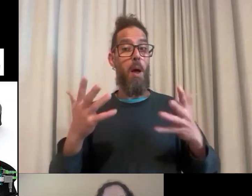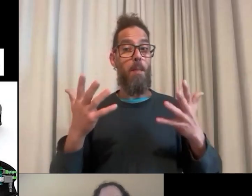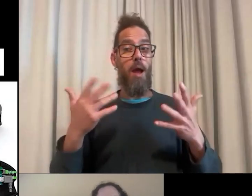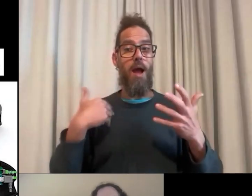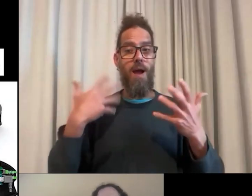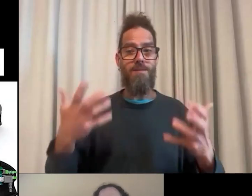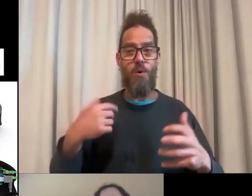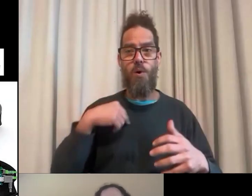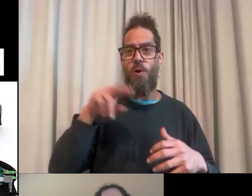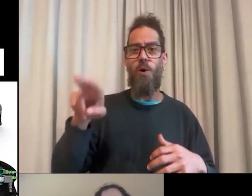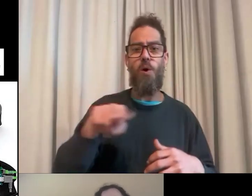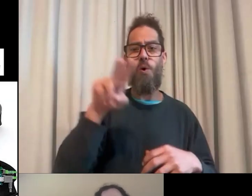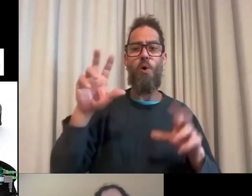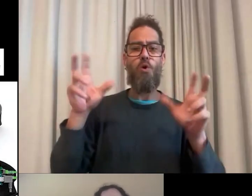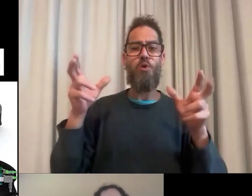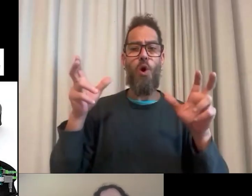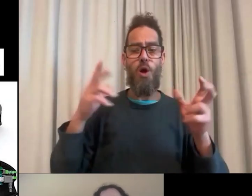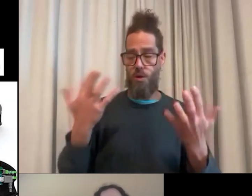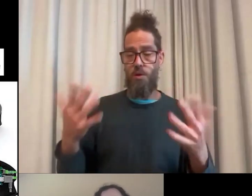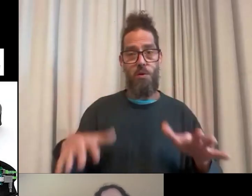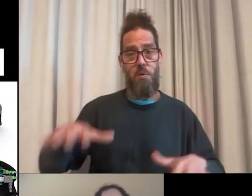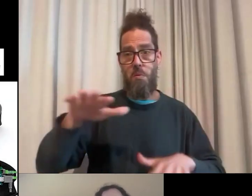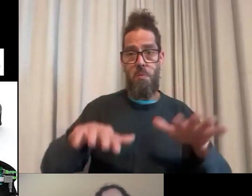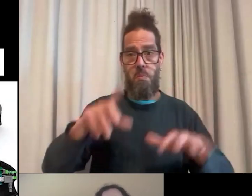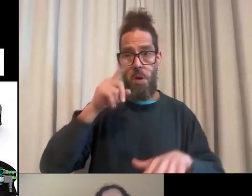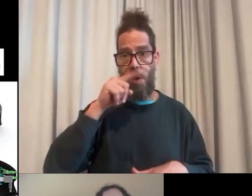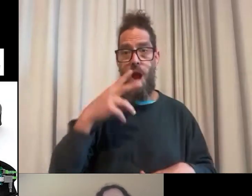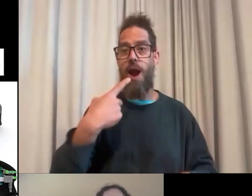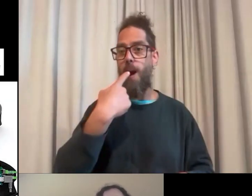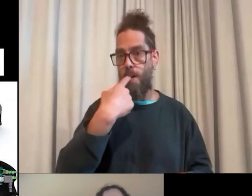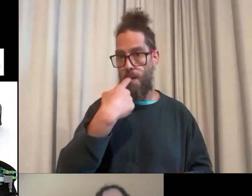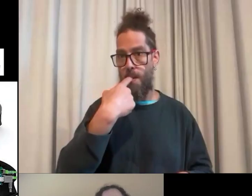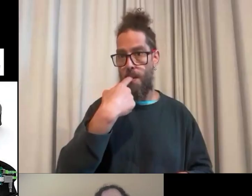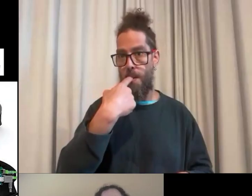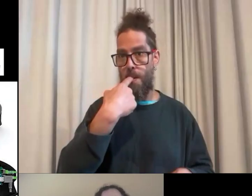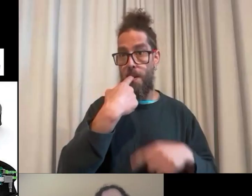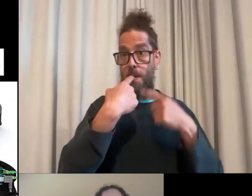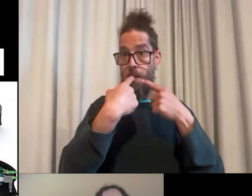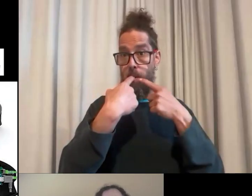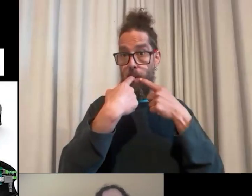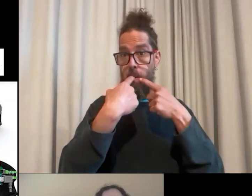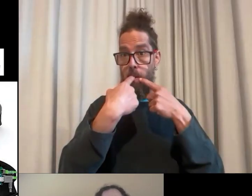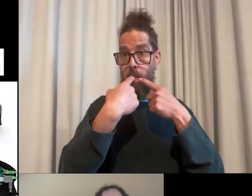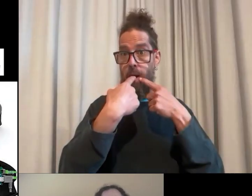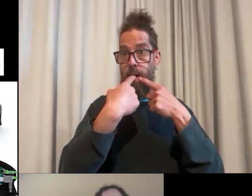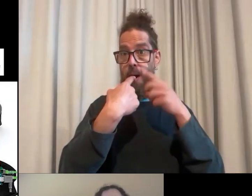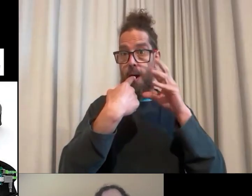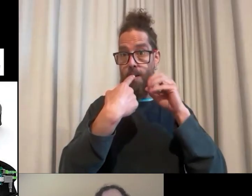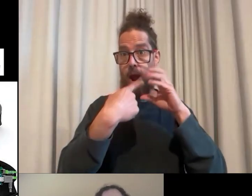challenges to navigate websites, apps, et cetera using their mouth.